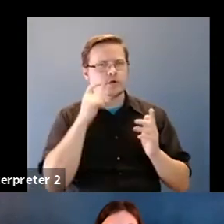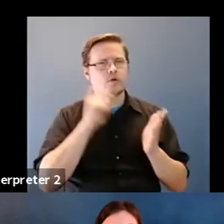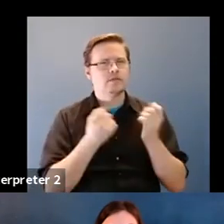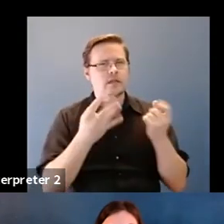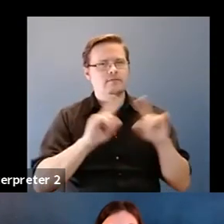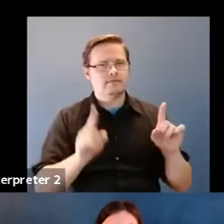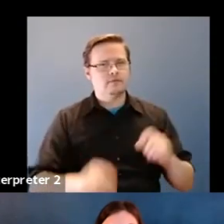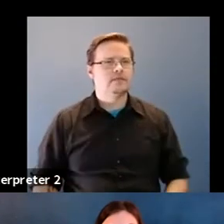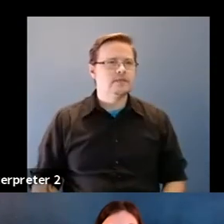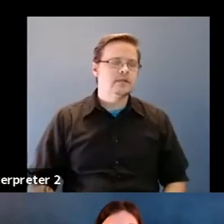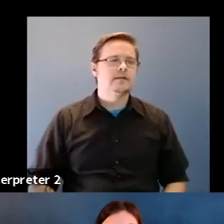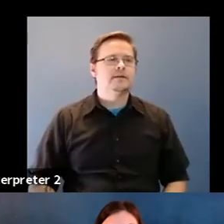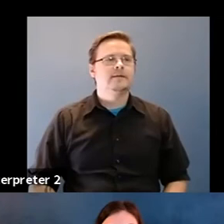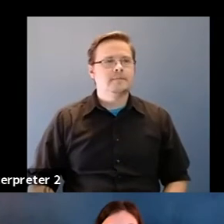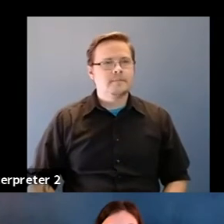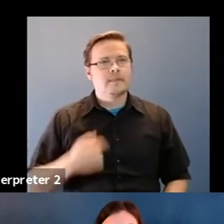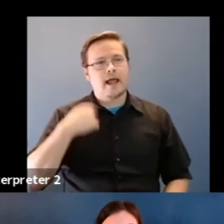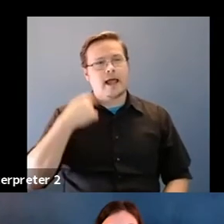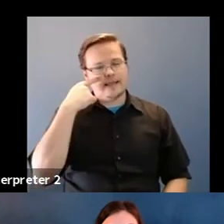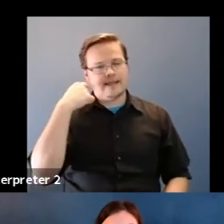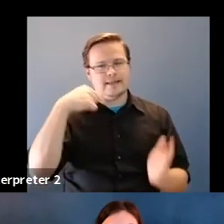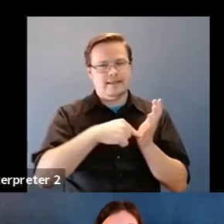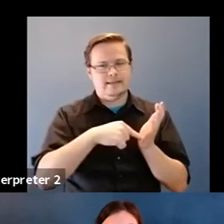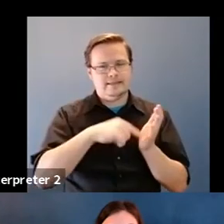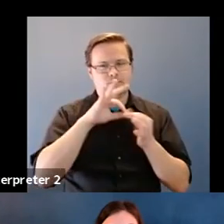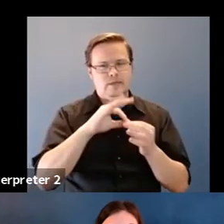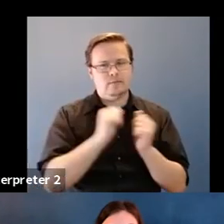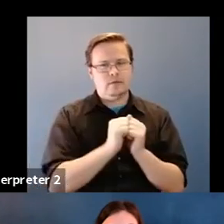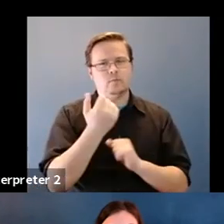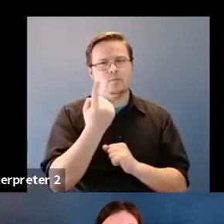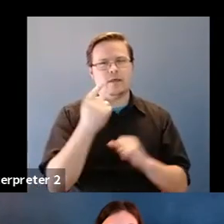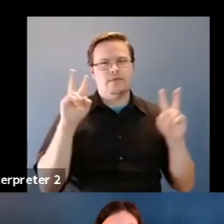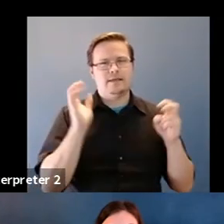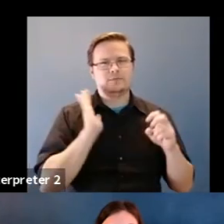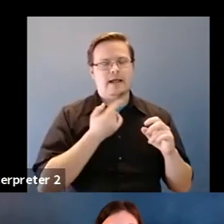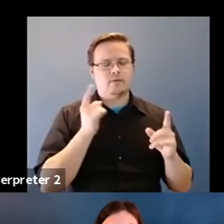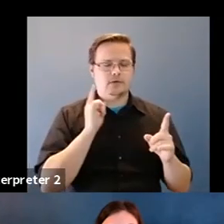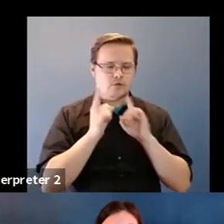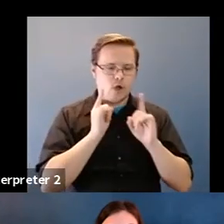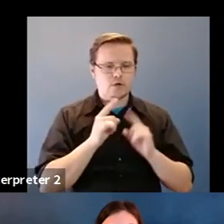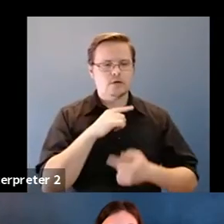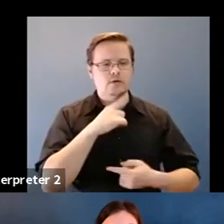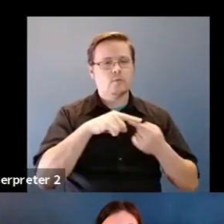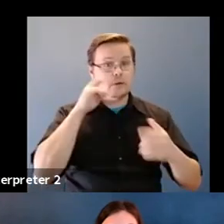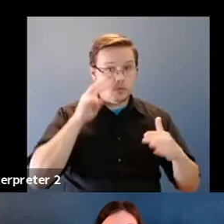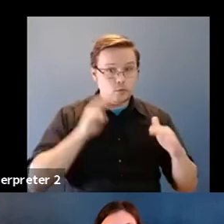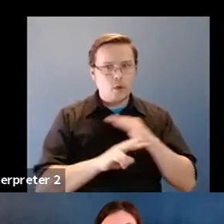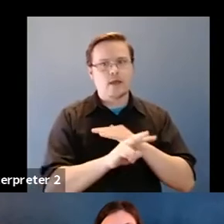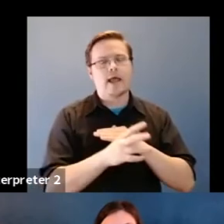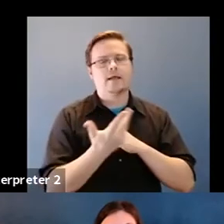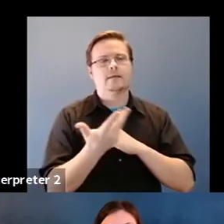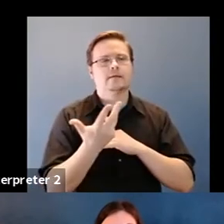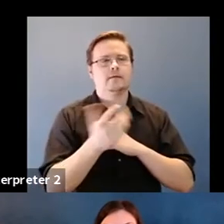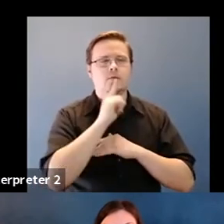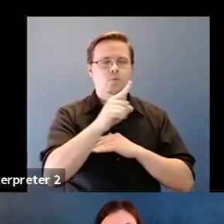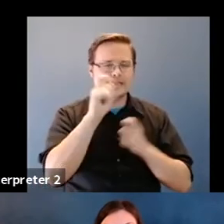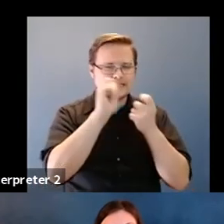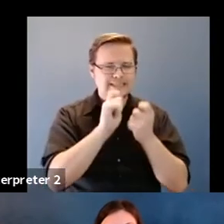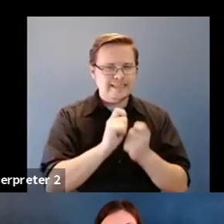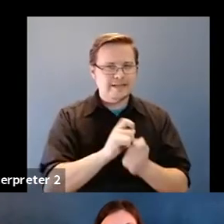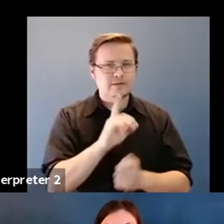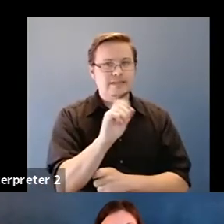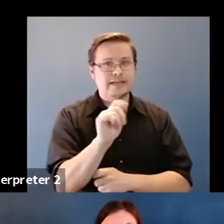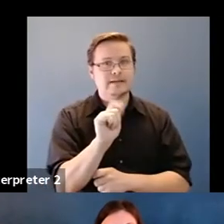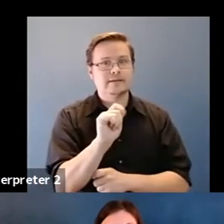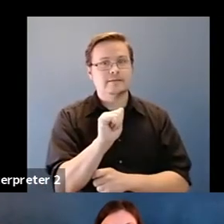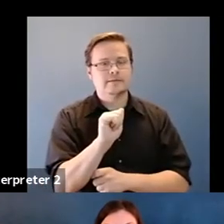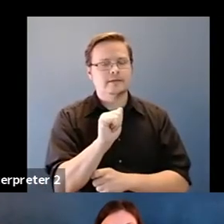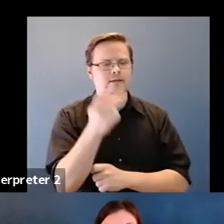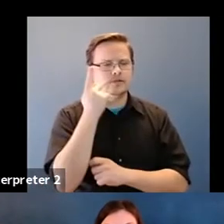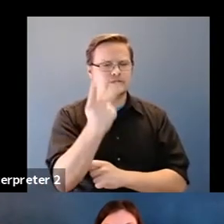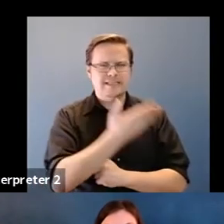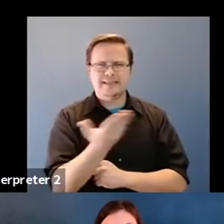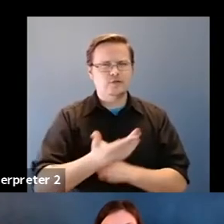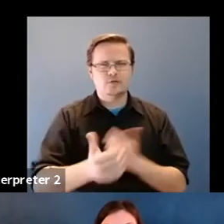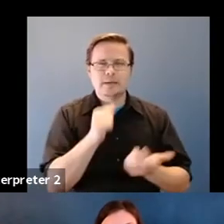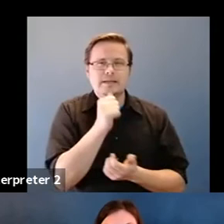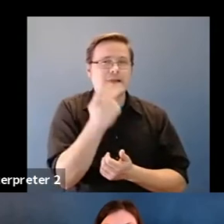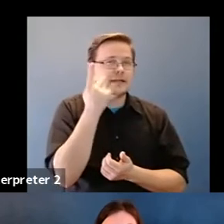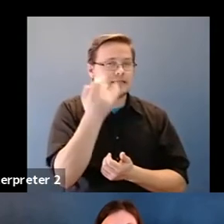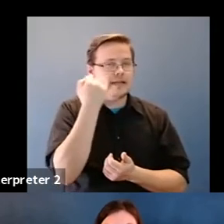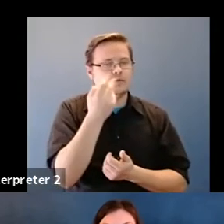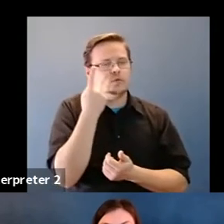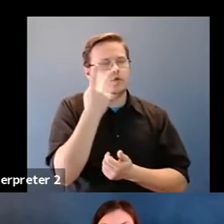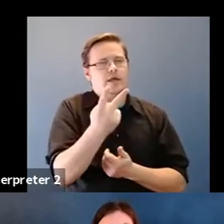Martin Wattenberg: I do think this falls into sort of the one of the themes of our talk of this idea that when you look at sort of the really detailed data, you see stuff that you might not see if you look at just an aggregate view or a very top level view.